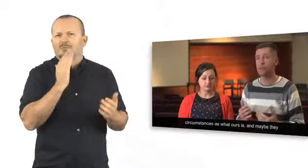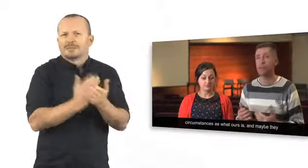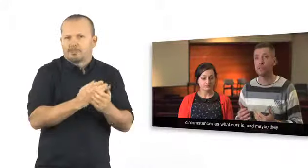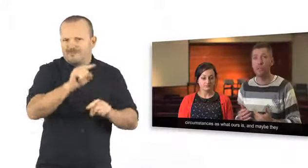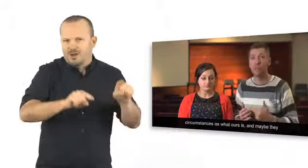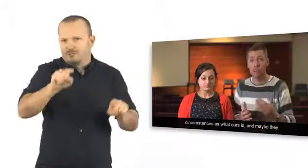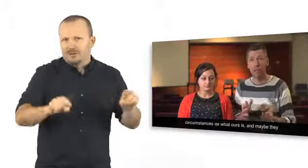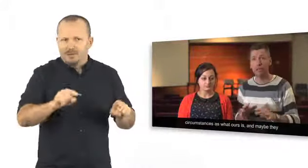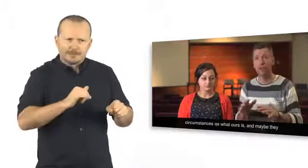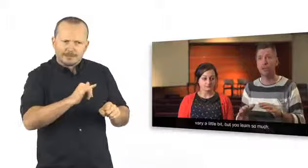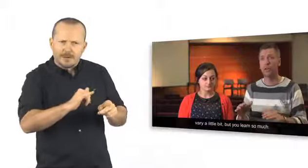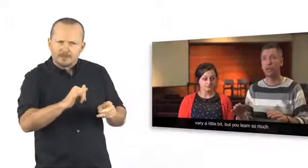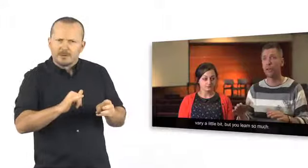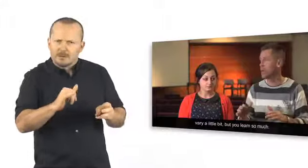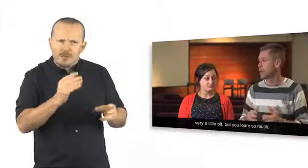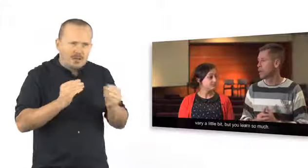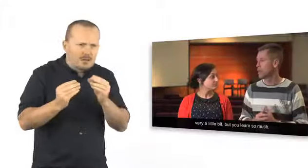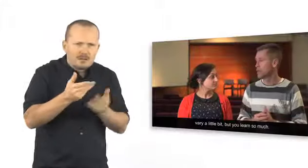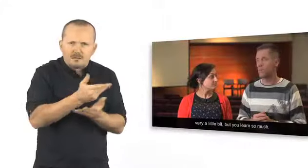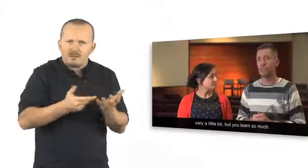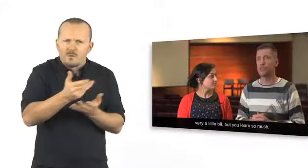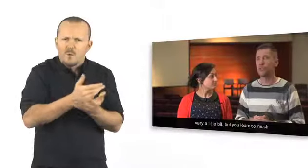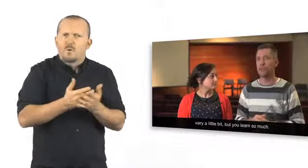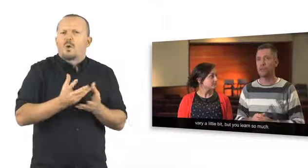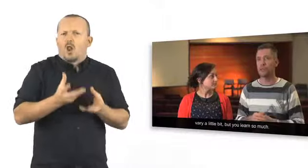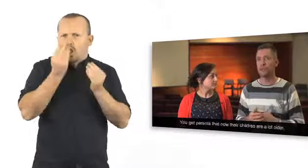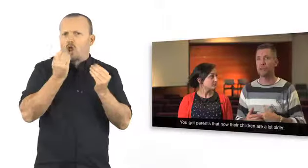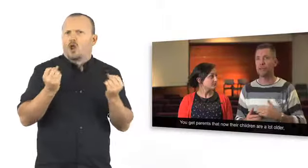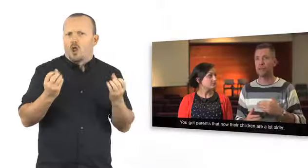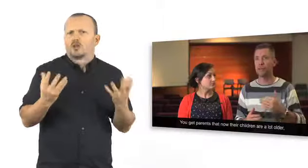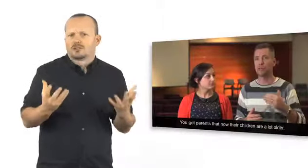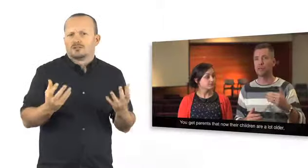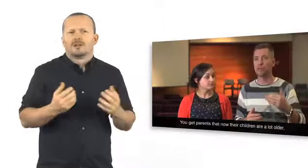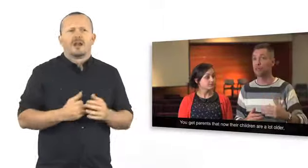ours is, and maybe they vary a little bit, but you learn so much. You get parents that